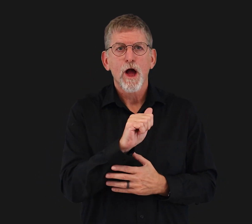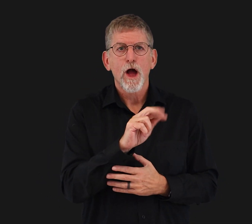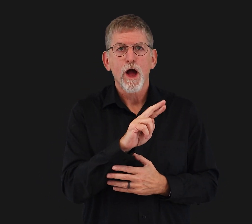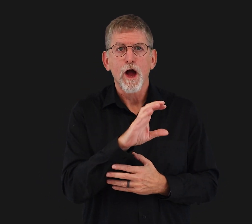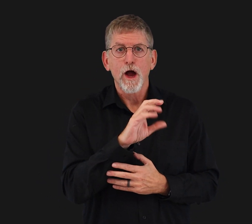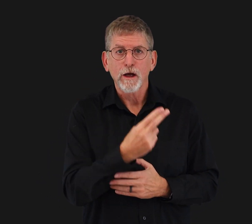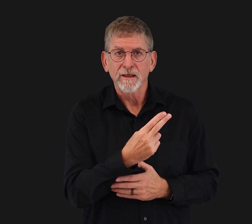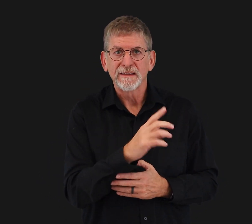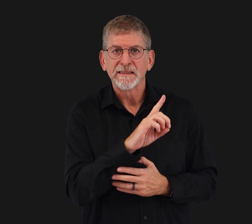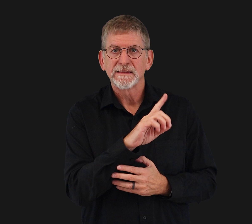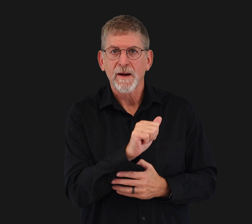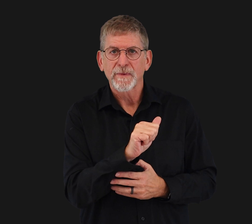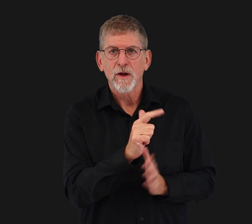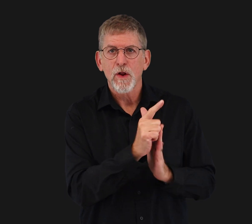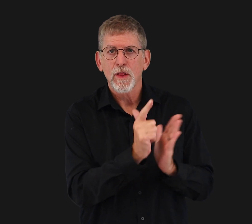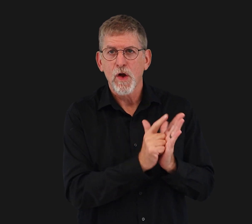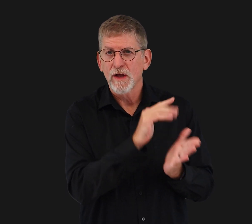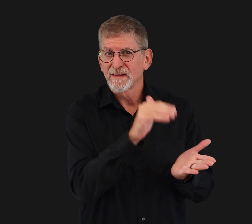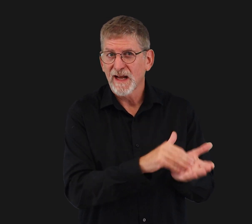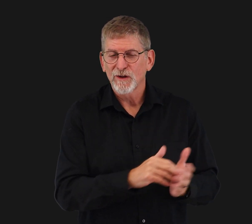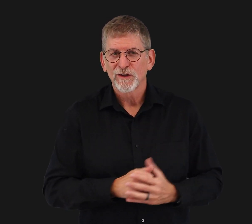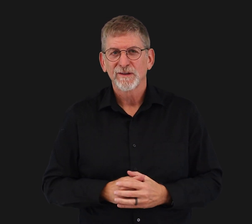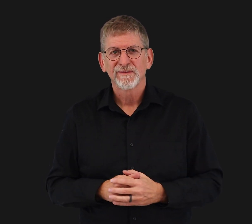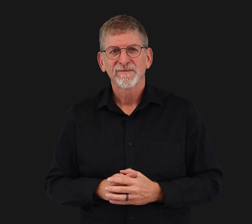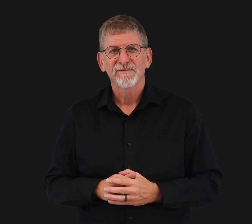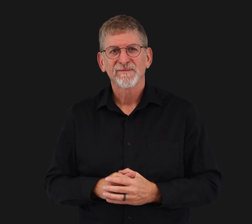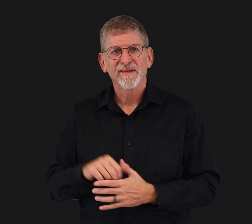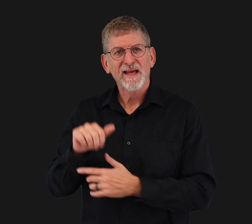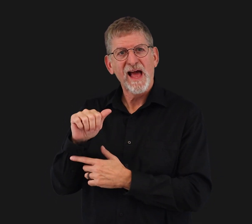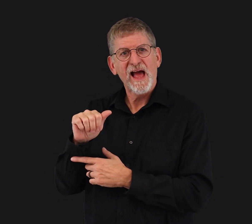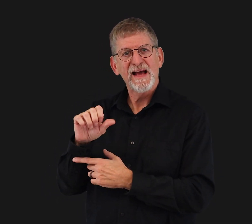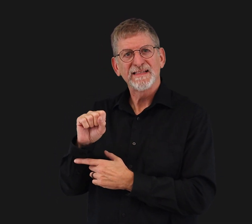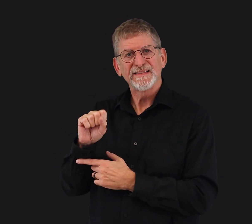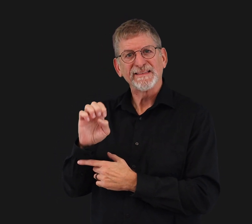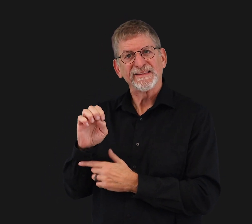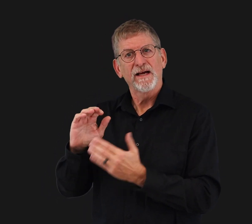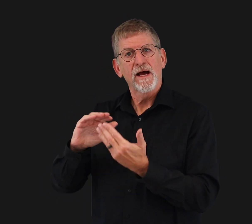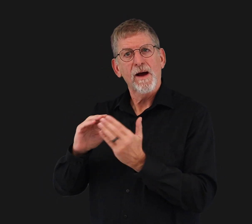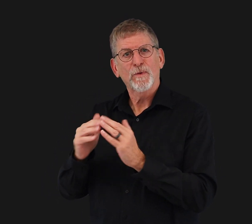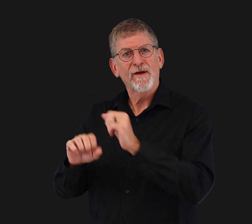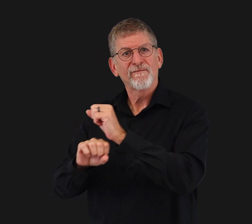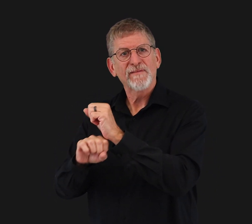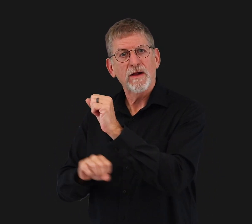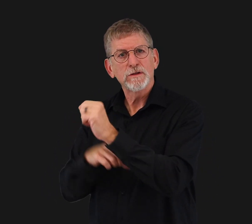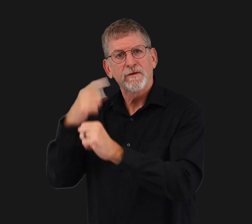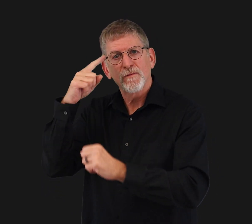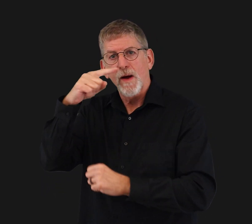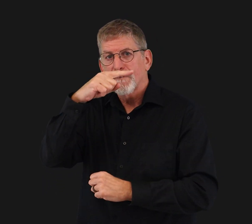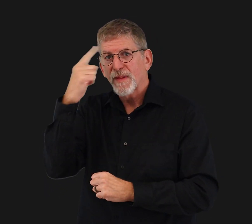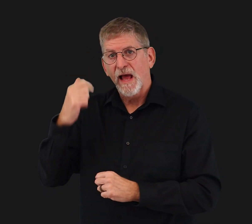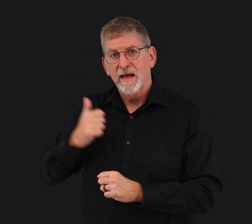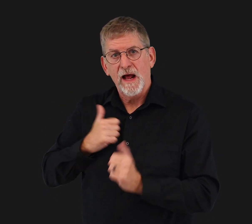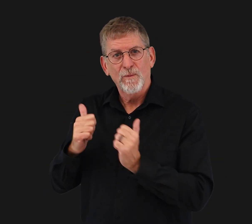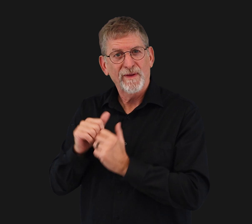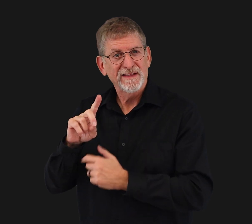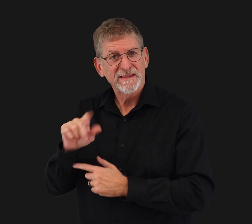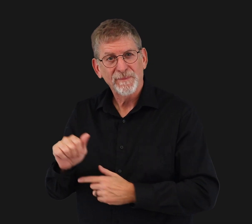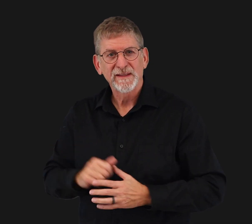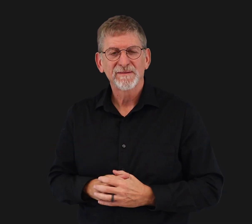• Arch Disability Law Centre • ASE Community Foundation for Black Canadians with Disabilities